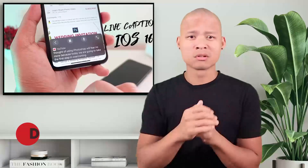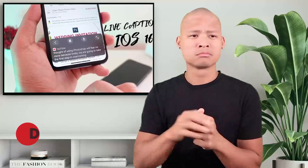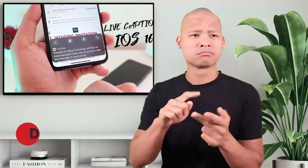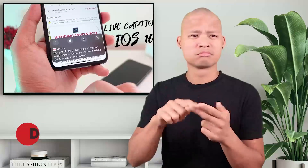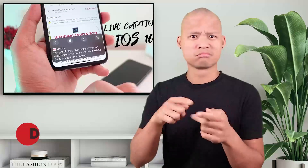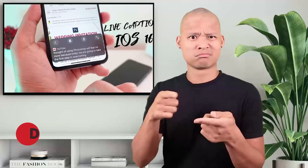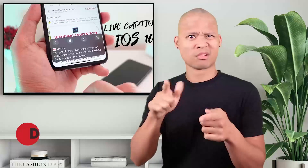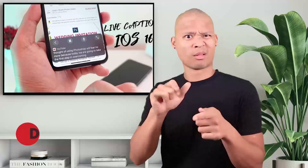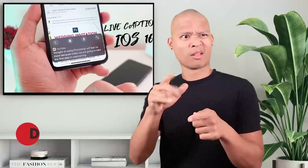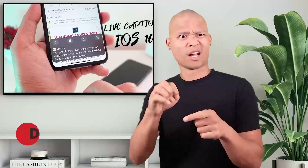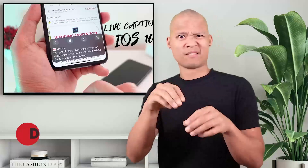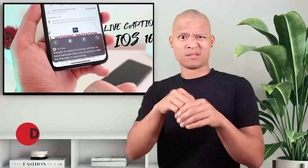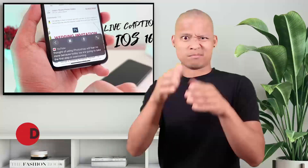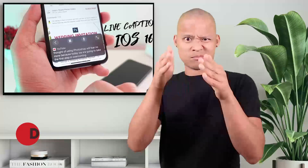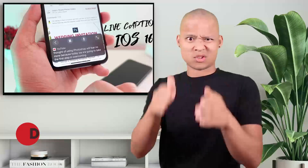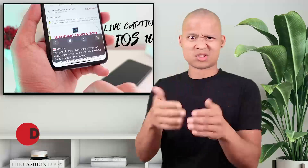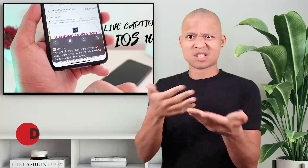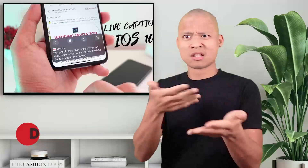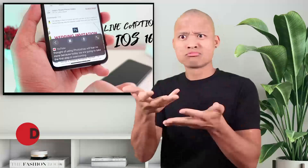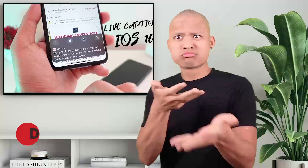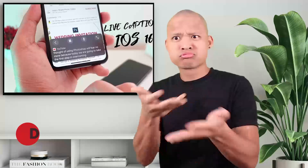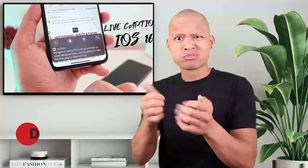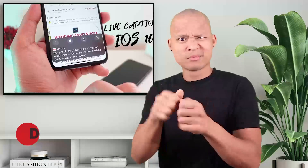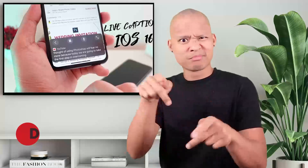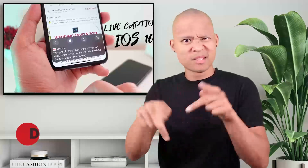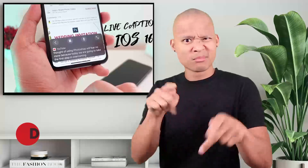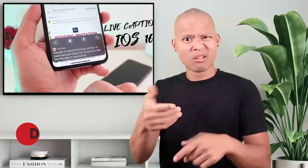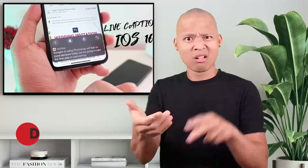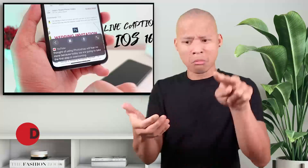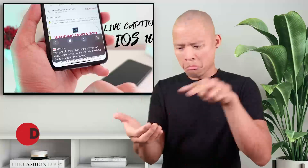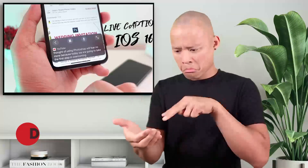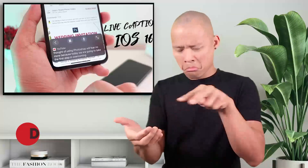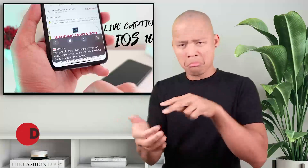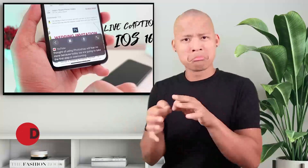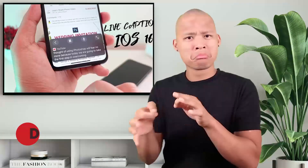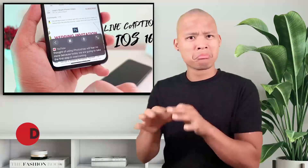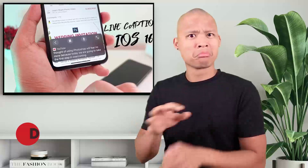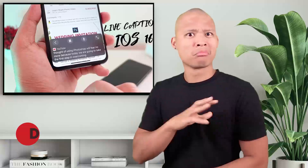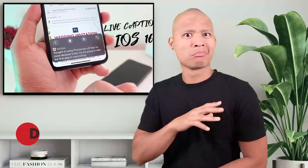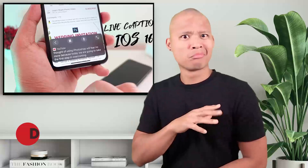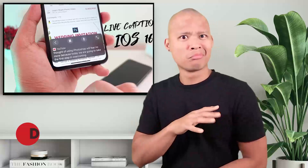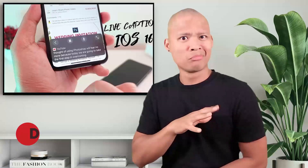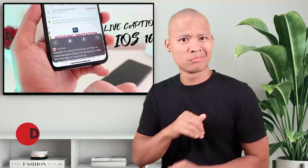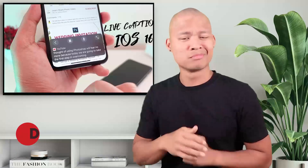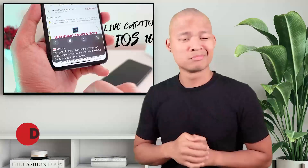and during live conversations with people! Podcasts